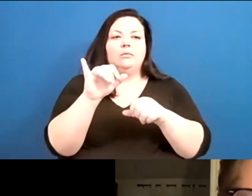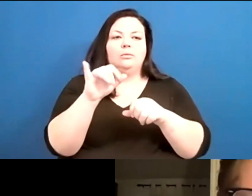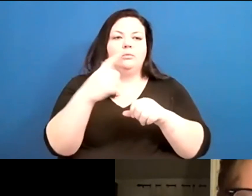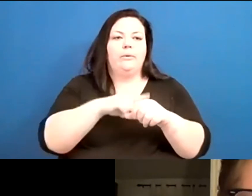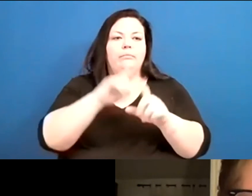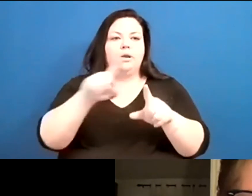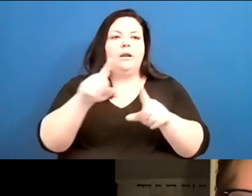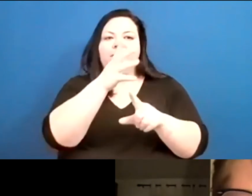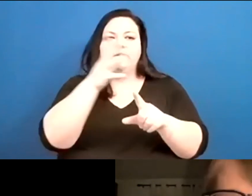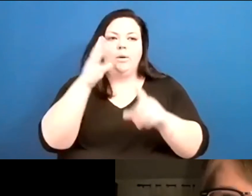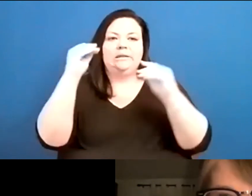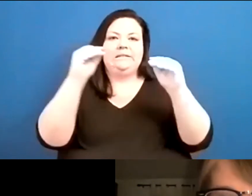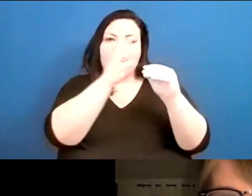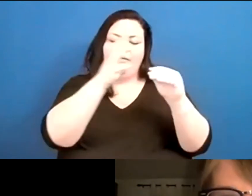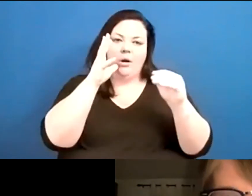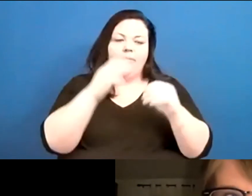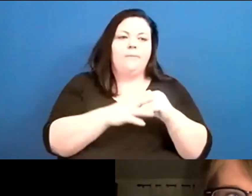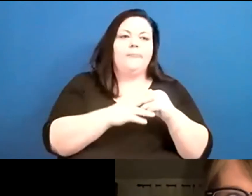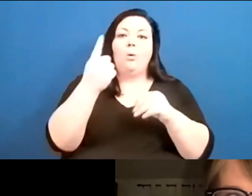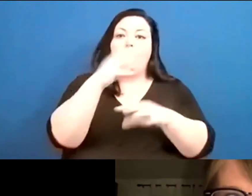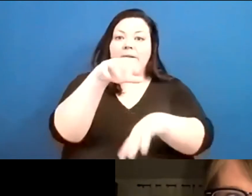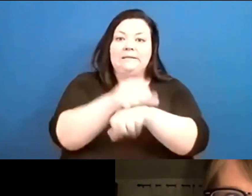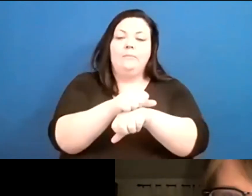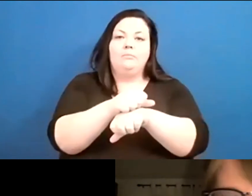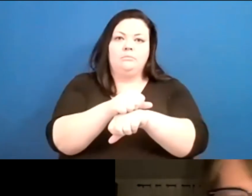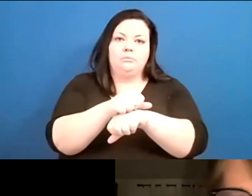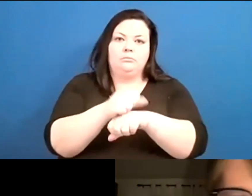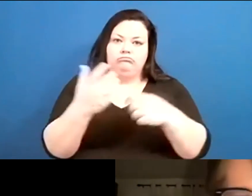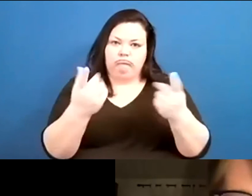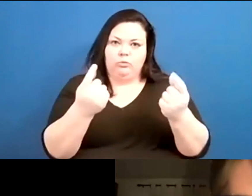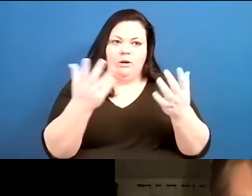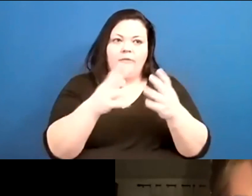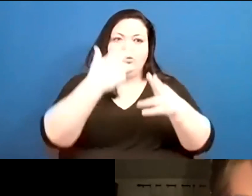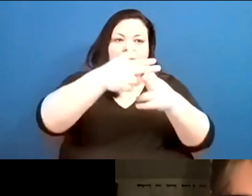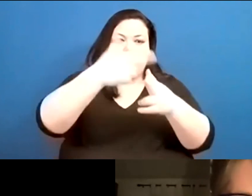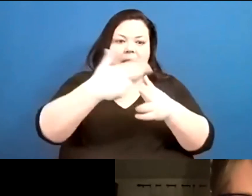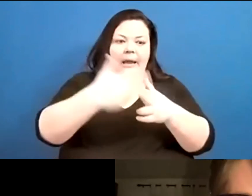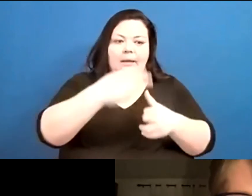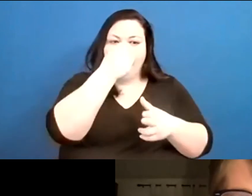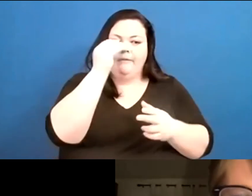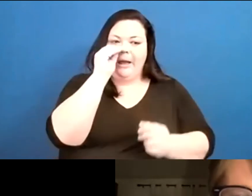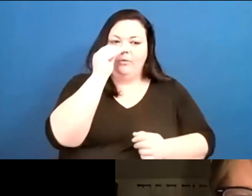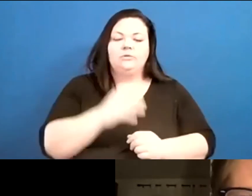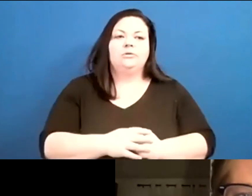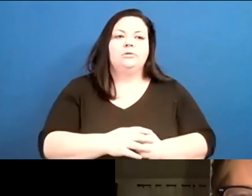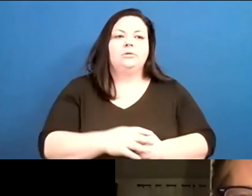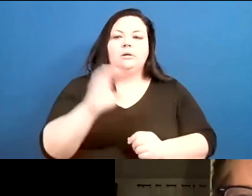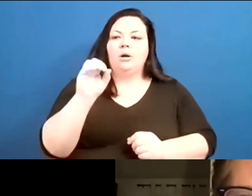teaching farm, and one of the assignments involved naming flowers and, um, okra happened to be in bloom at the